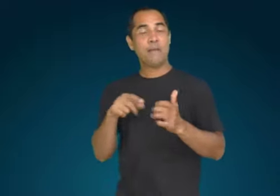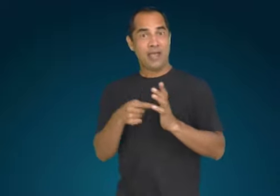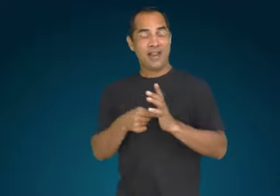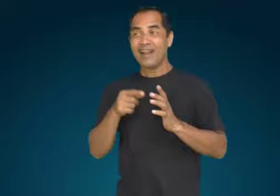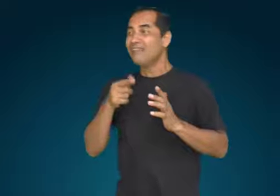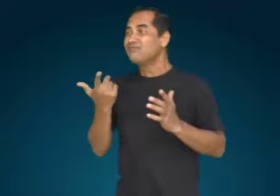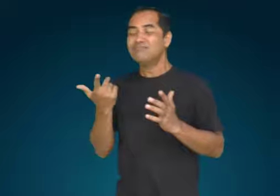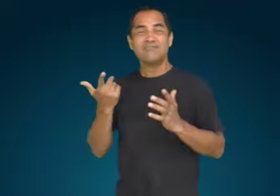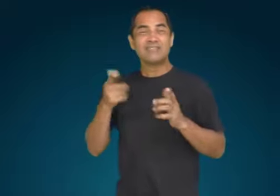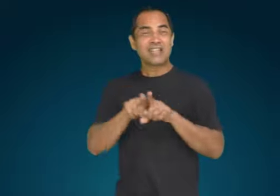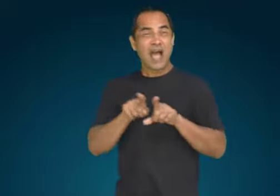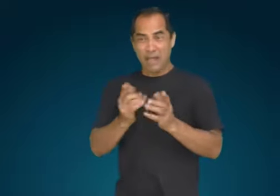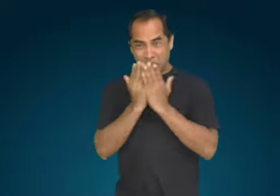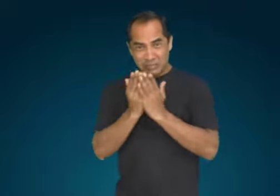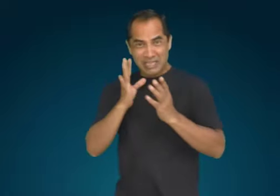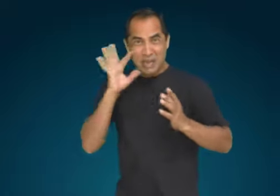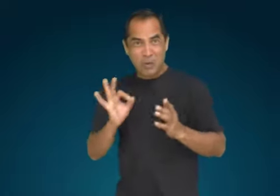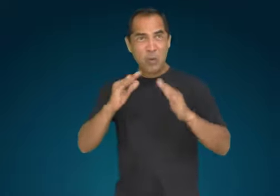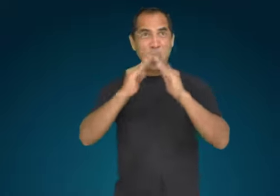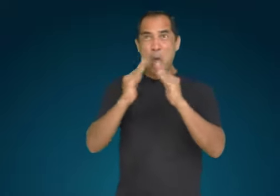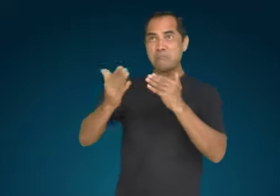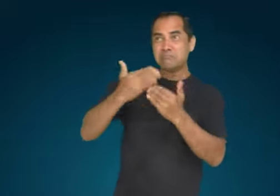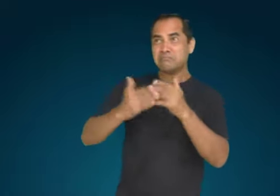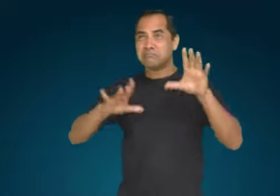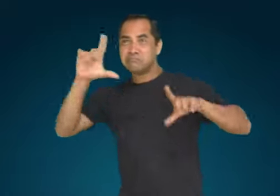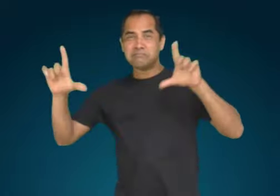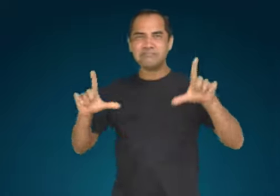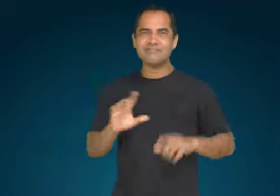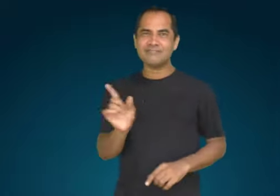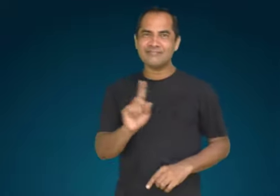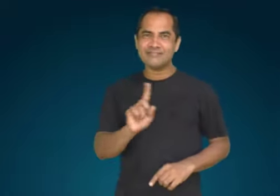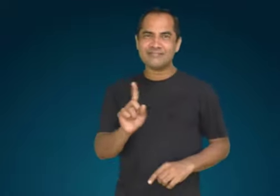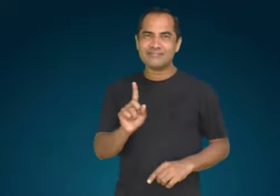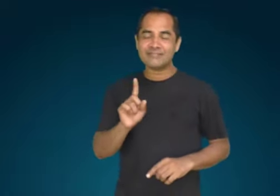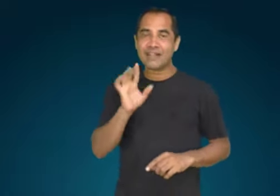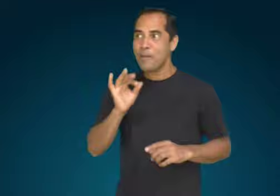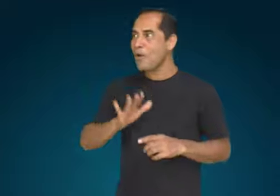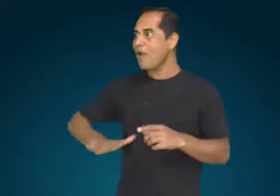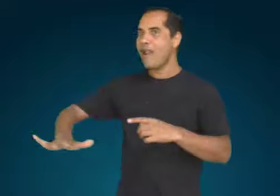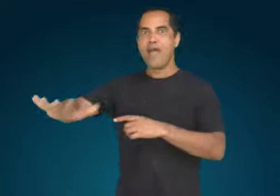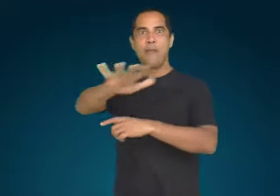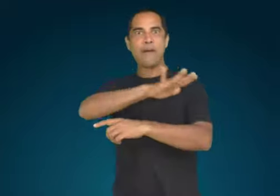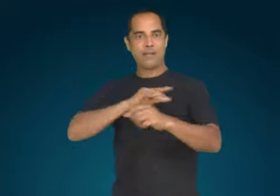however we provide full exposure to rich and engaging signing environment through